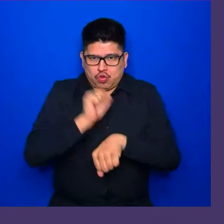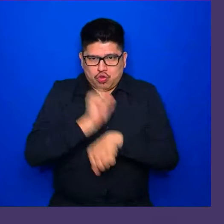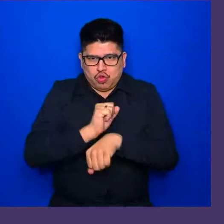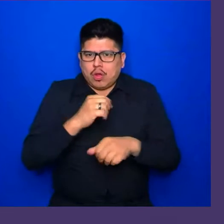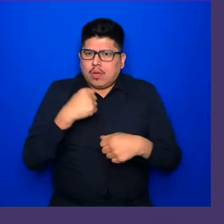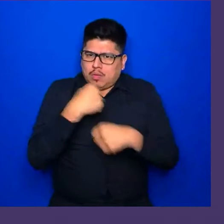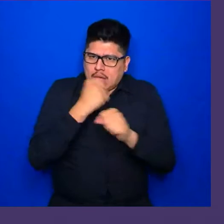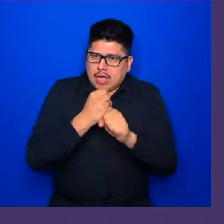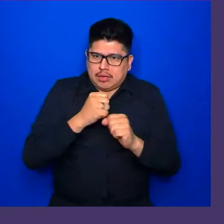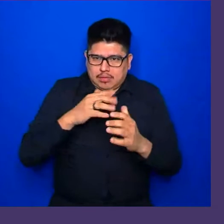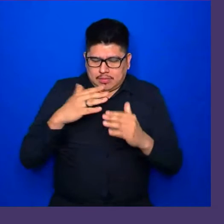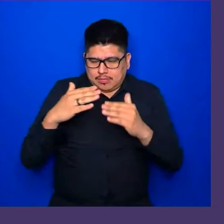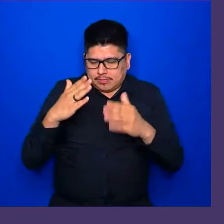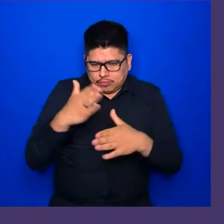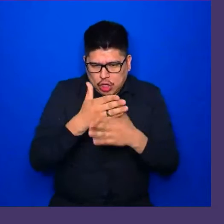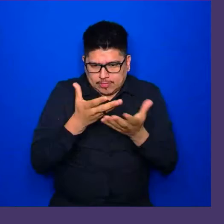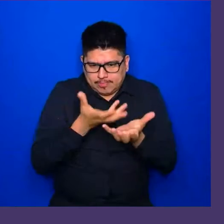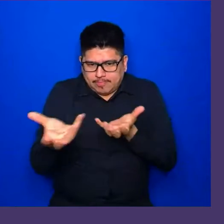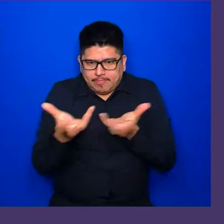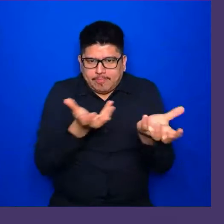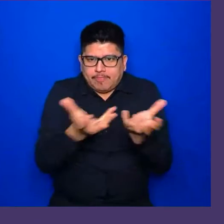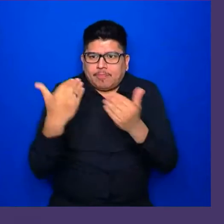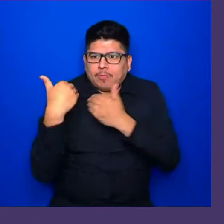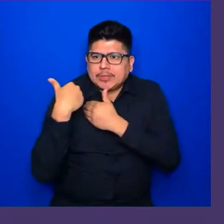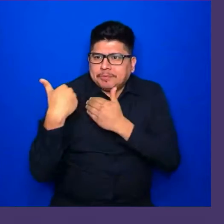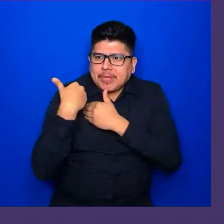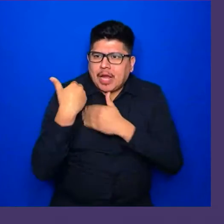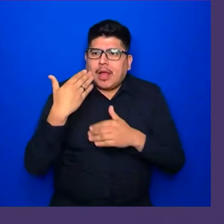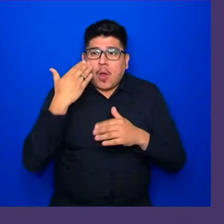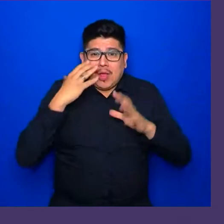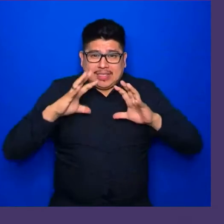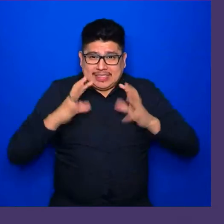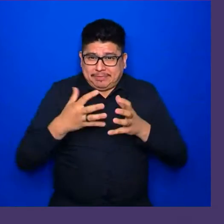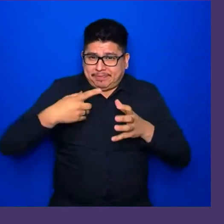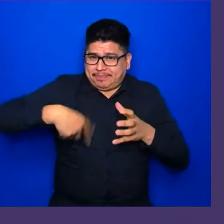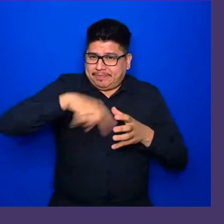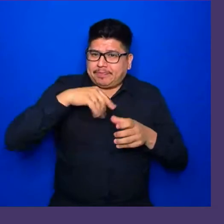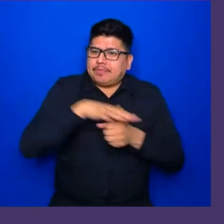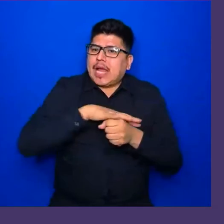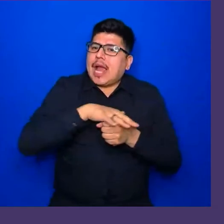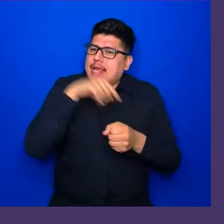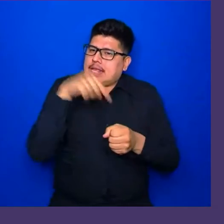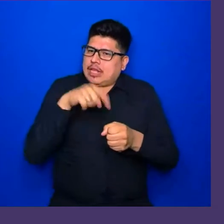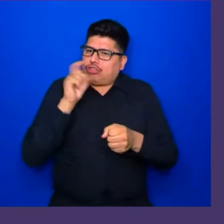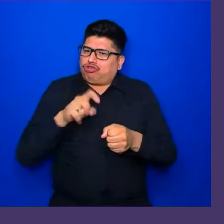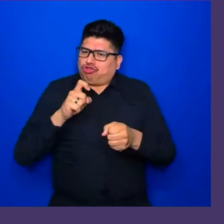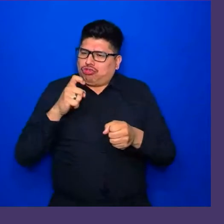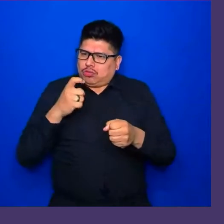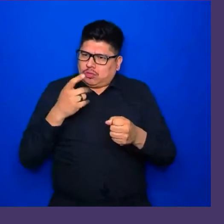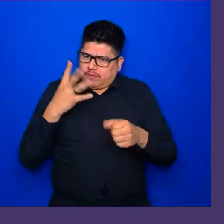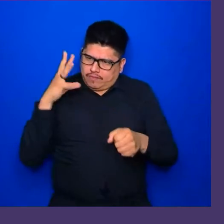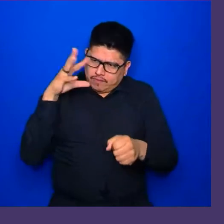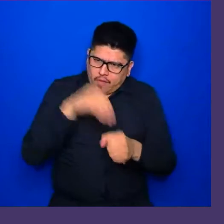"What spaces we're not in where we should be in? What spaces disability has never been in? Why?"